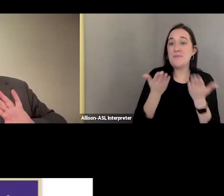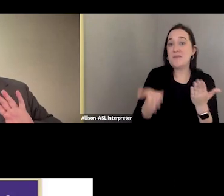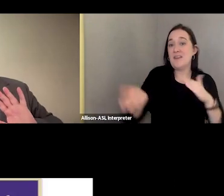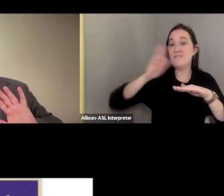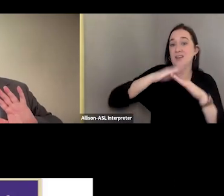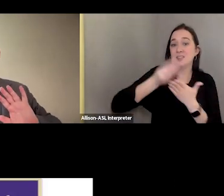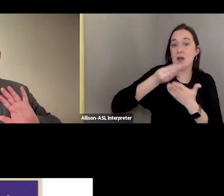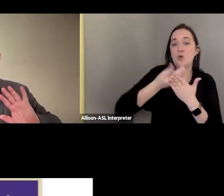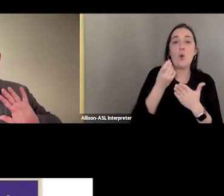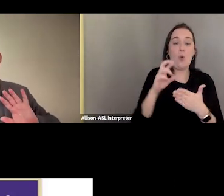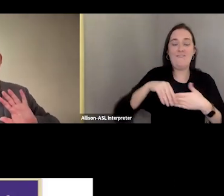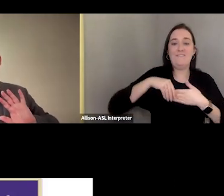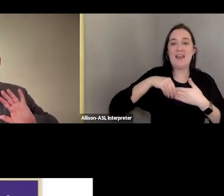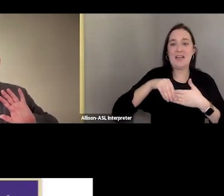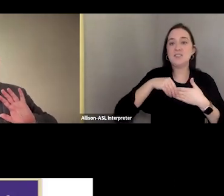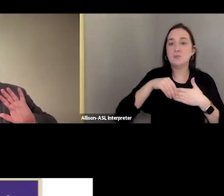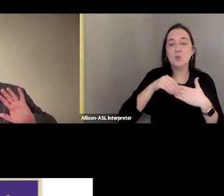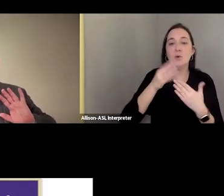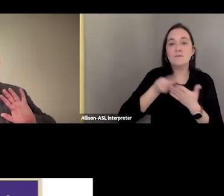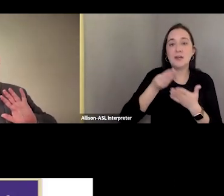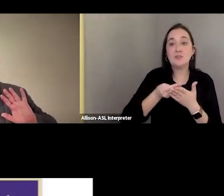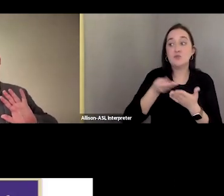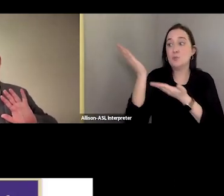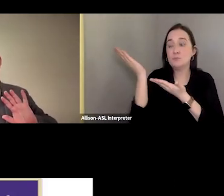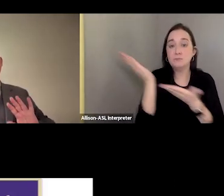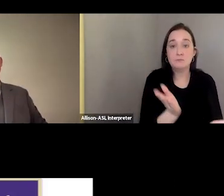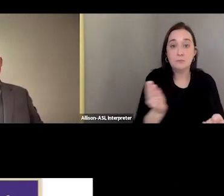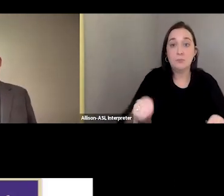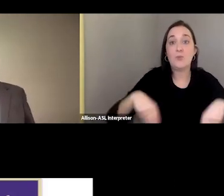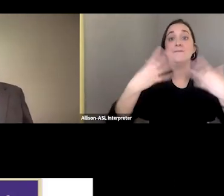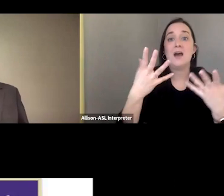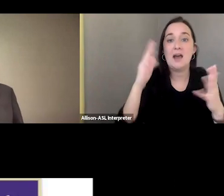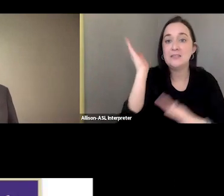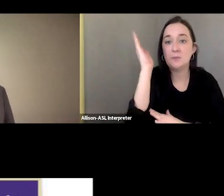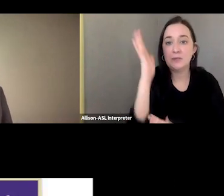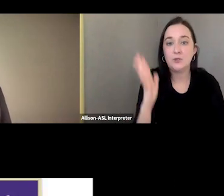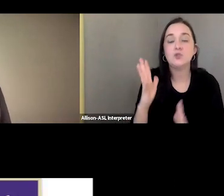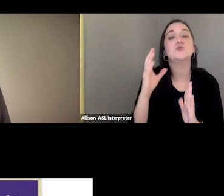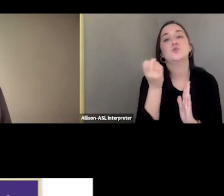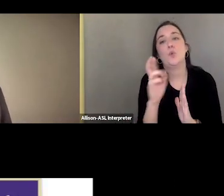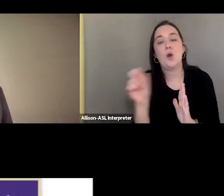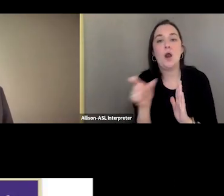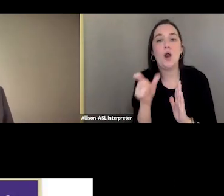funding to help bring in speakers or to send them to places they could go. The other thing I think about